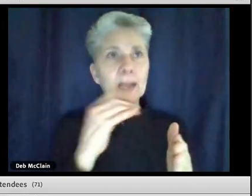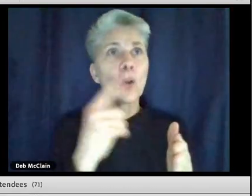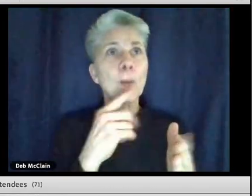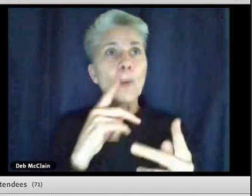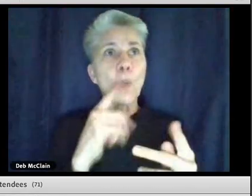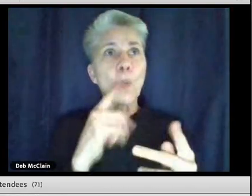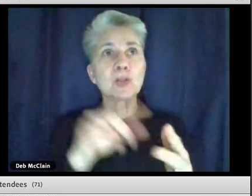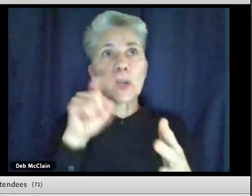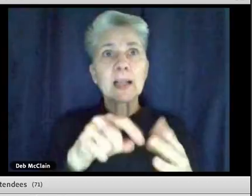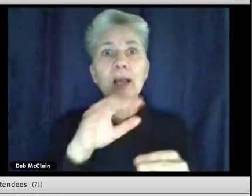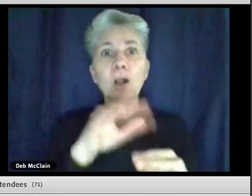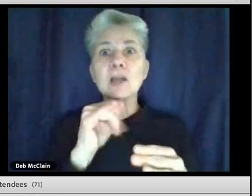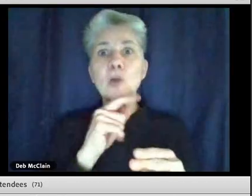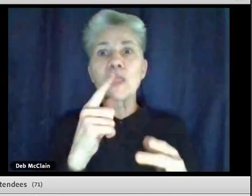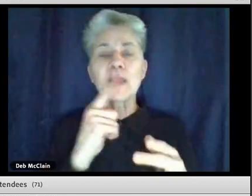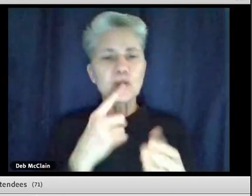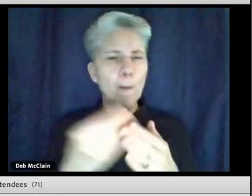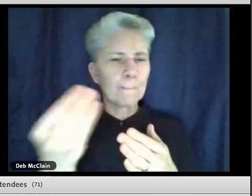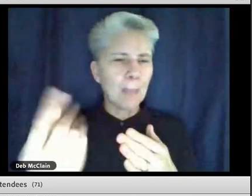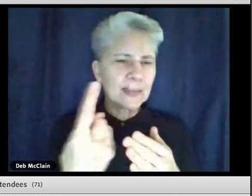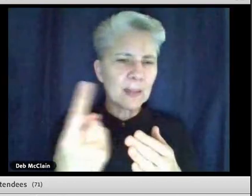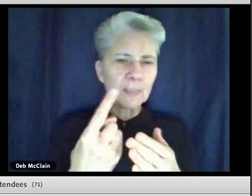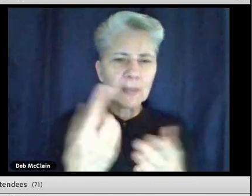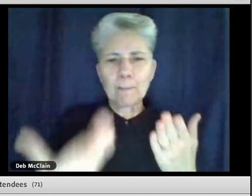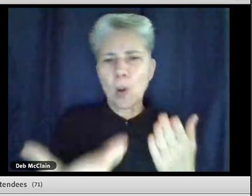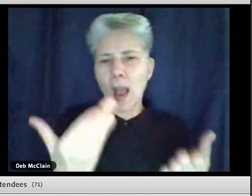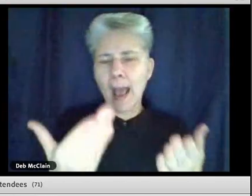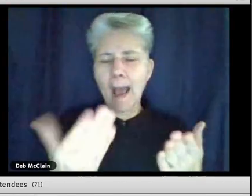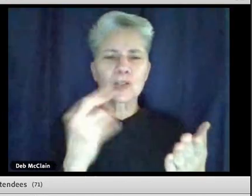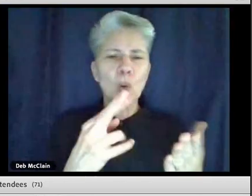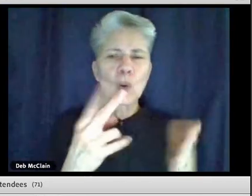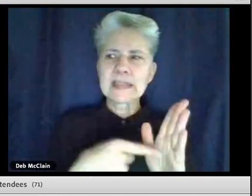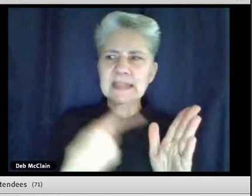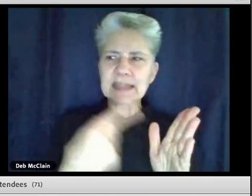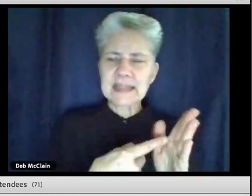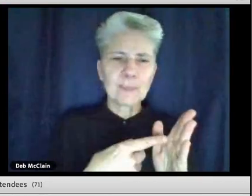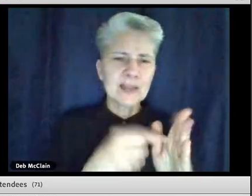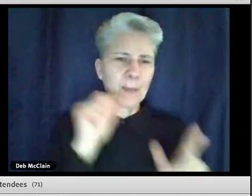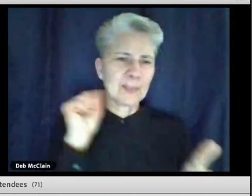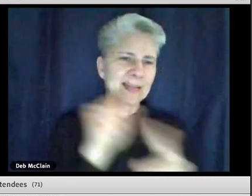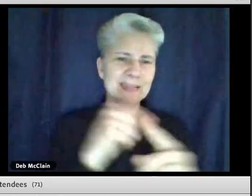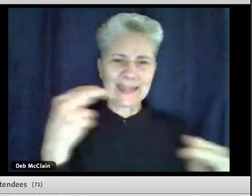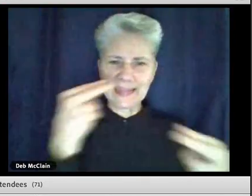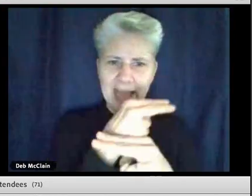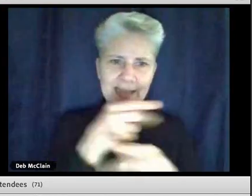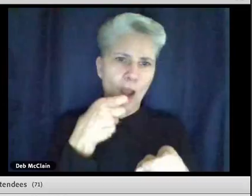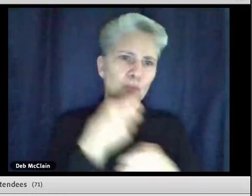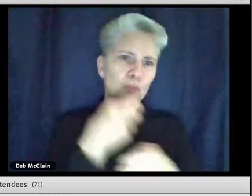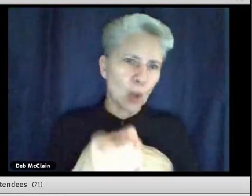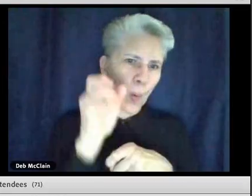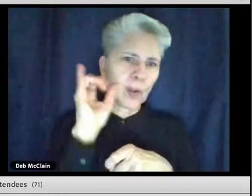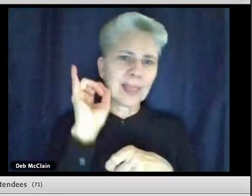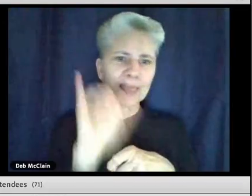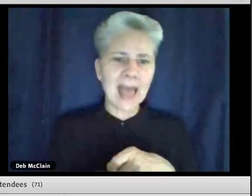False new stories, or they can be misleading, or it could be something people want you to click on so that you'll buy something perhaps.